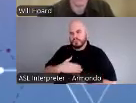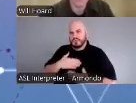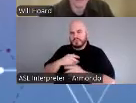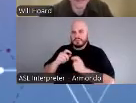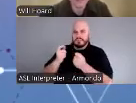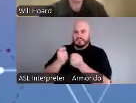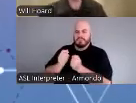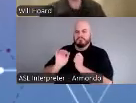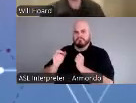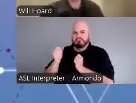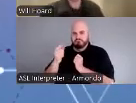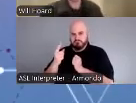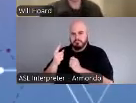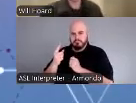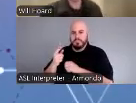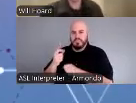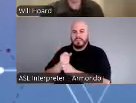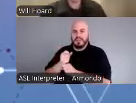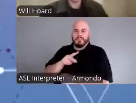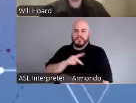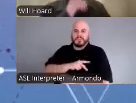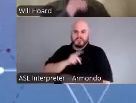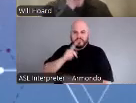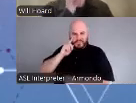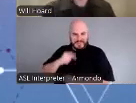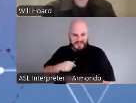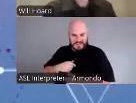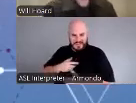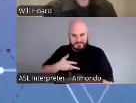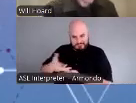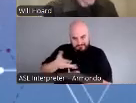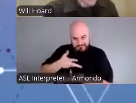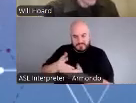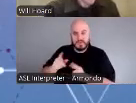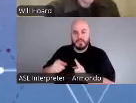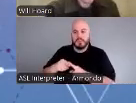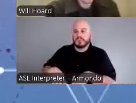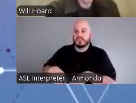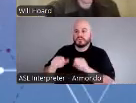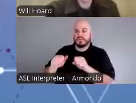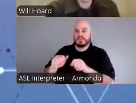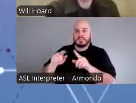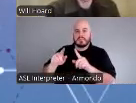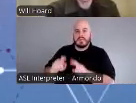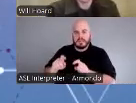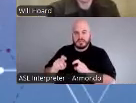They made it personal to me, and when we actually took the test, it's like they really understood me.